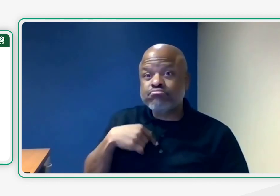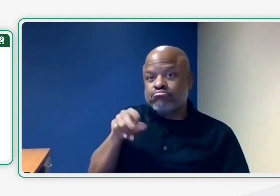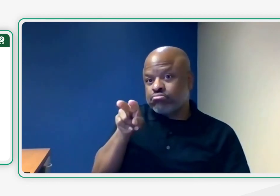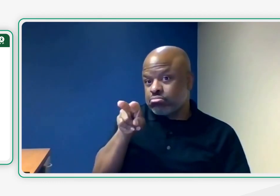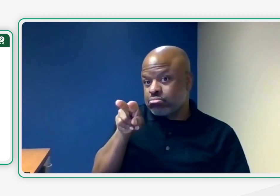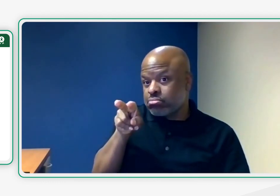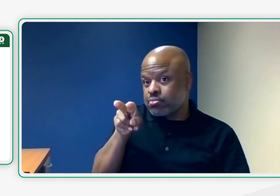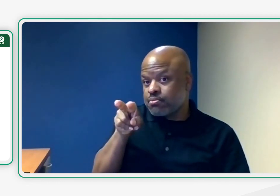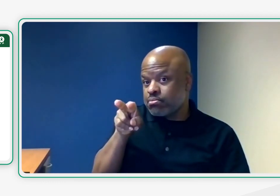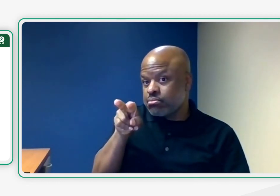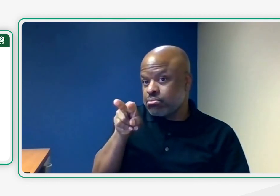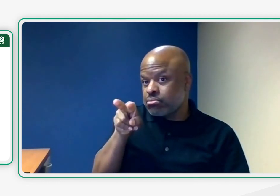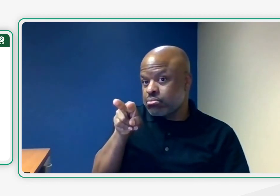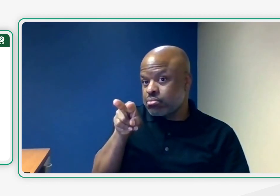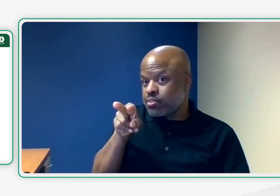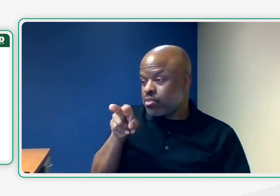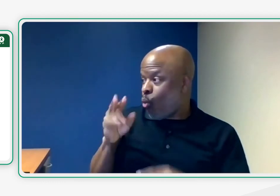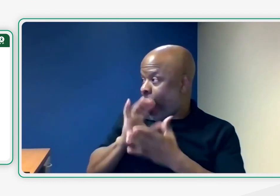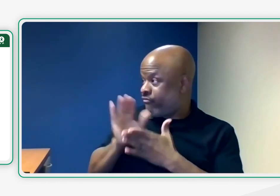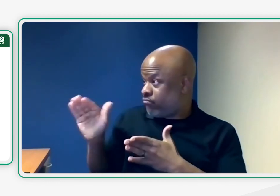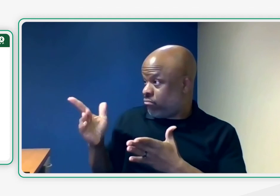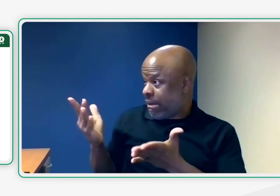You know, at 2.8 and below.